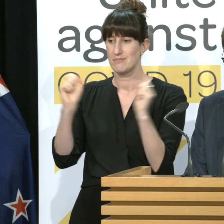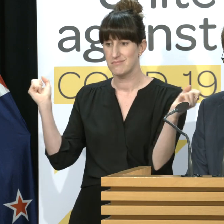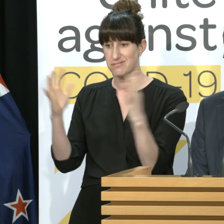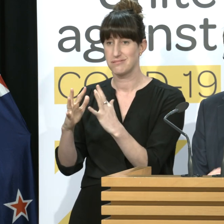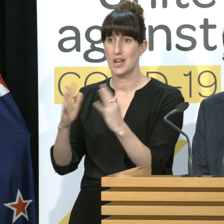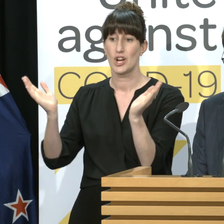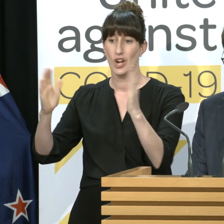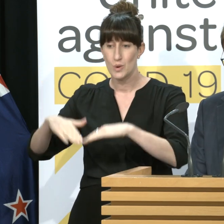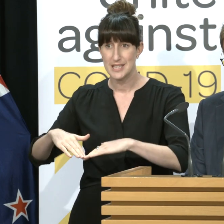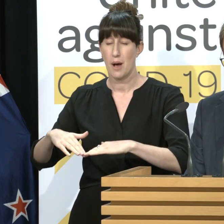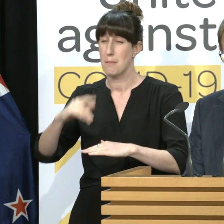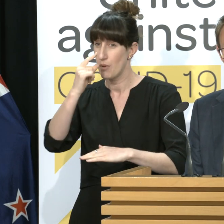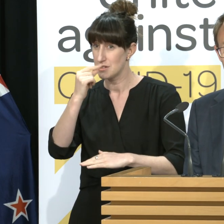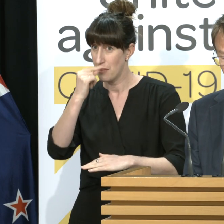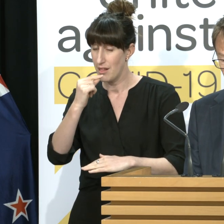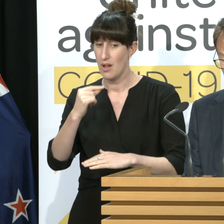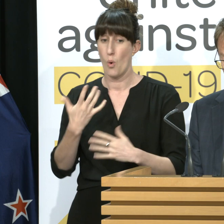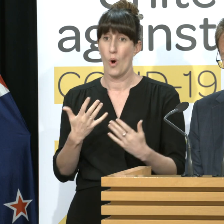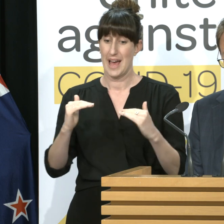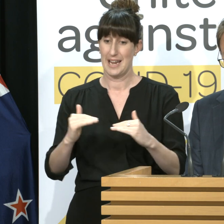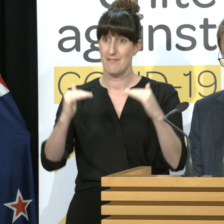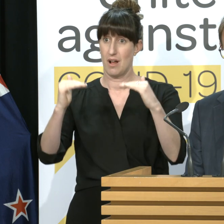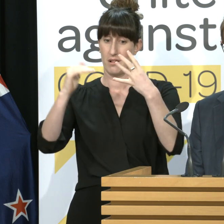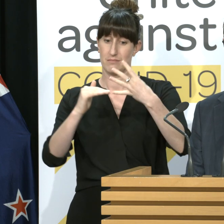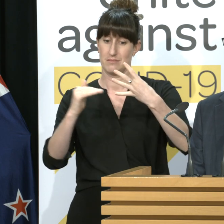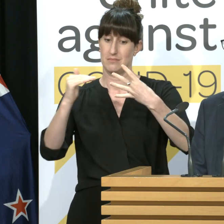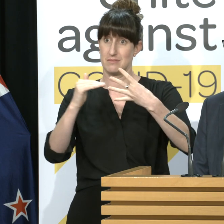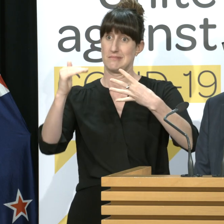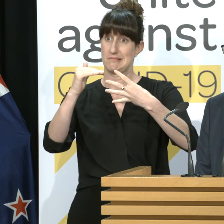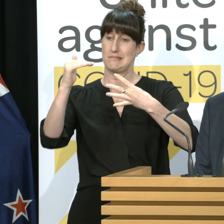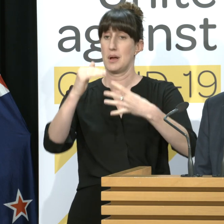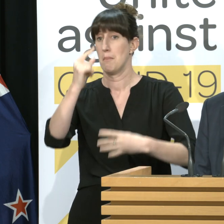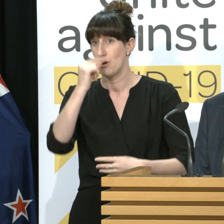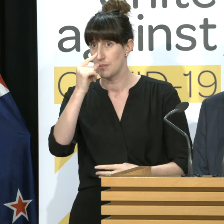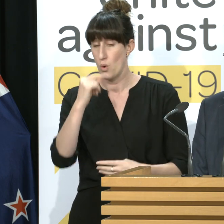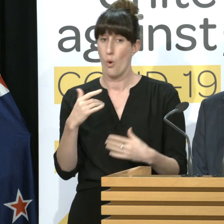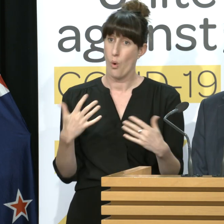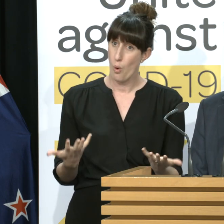In each of these scenarios, and in the second and third in particular, there are extensive contingency plans